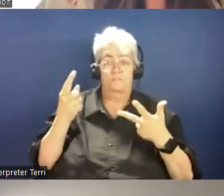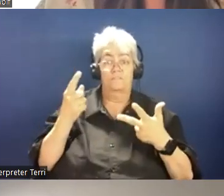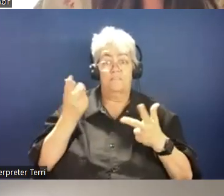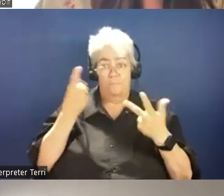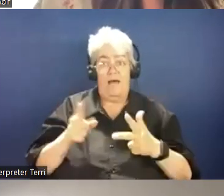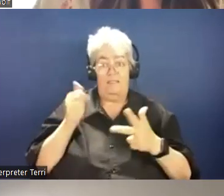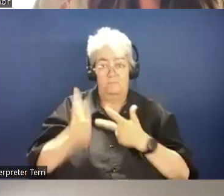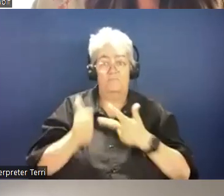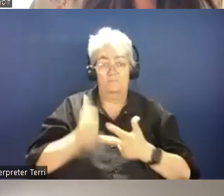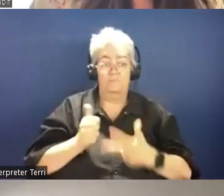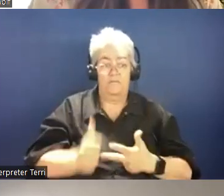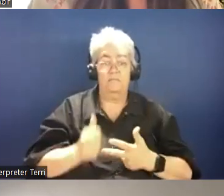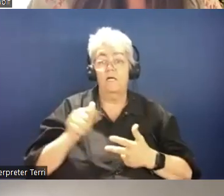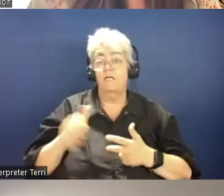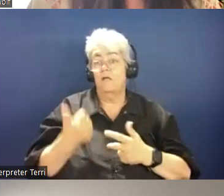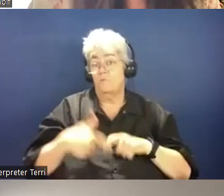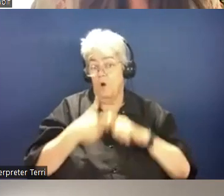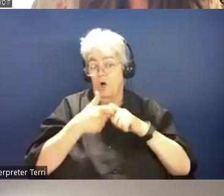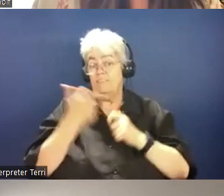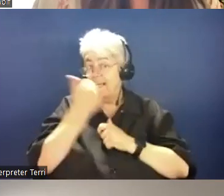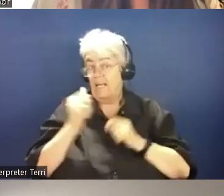I'll take another quick pause and see if there are any questions on those.